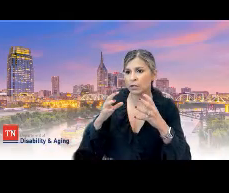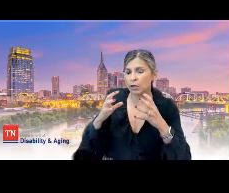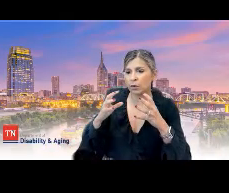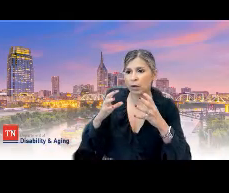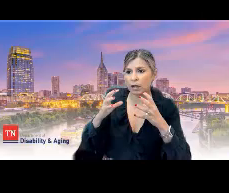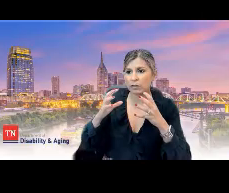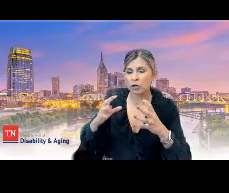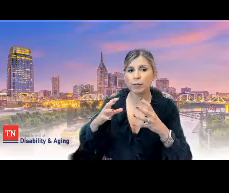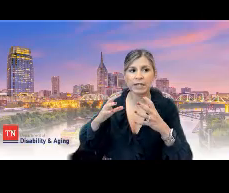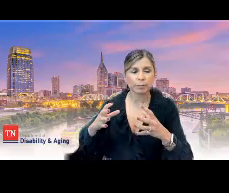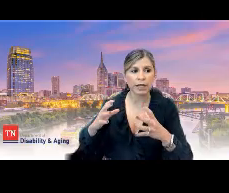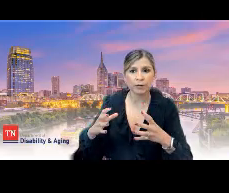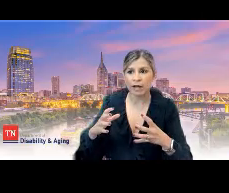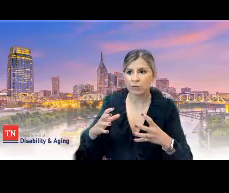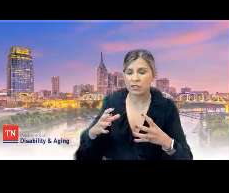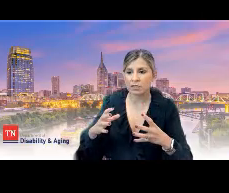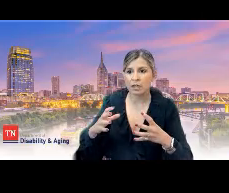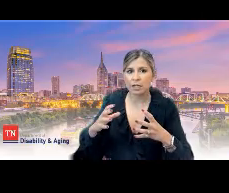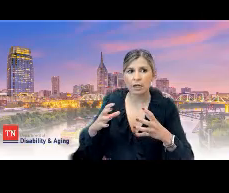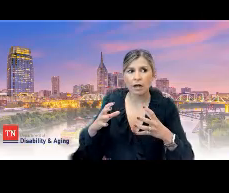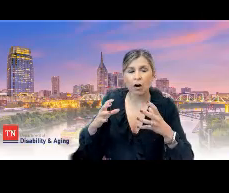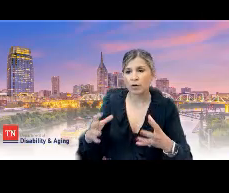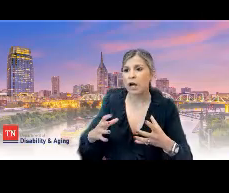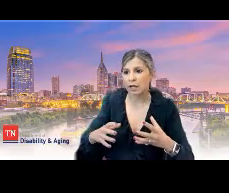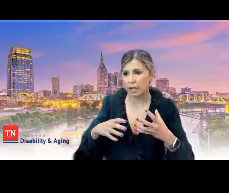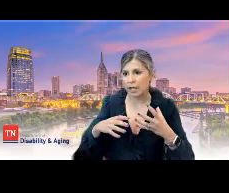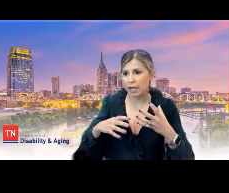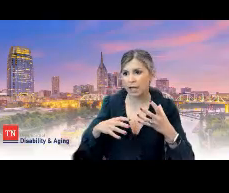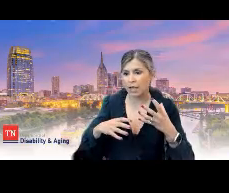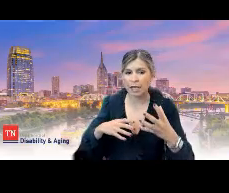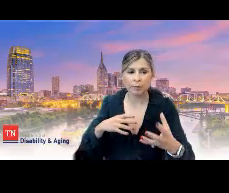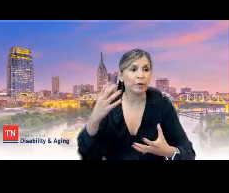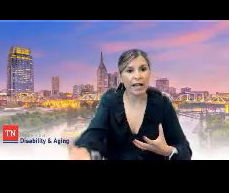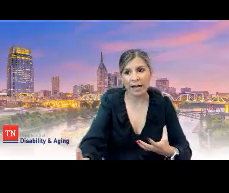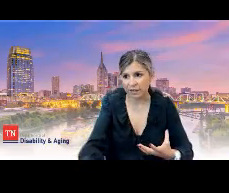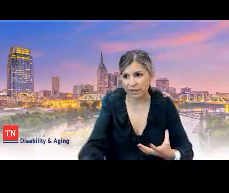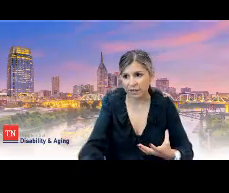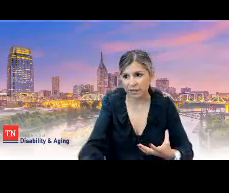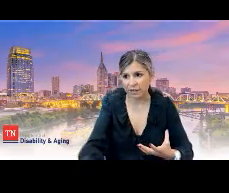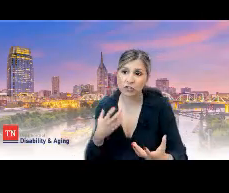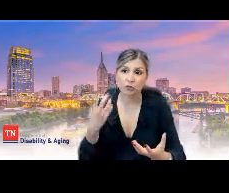so many playgrounds are not able to be accessed by children with disabilities,